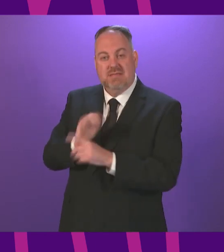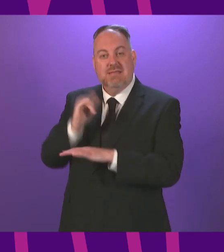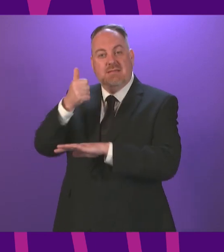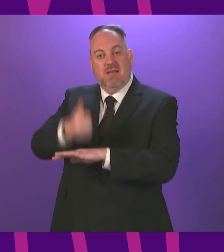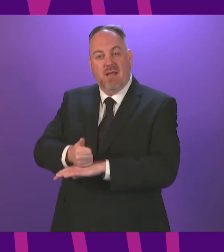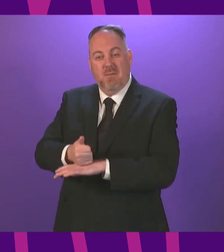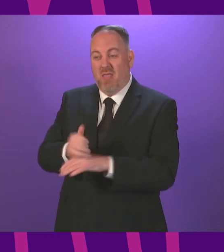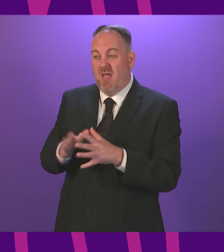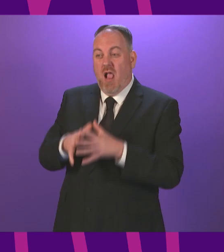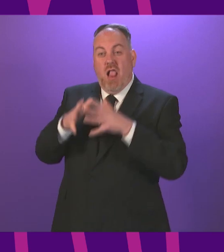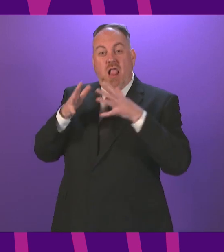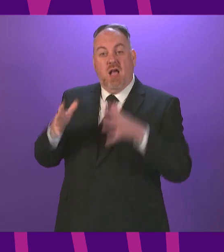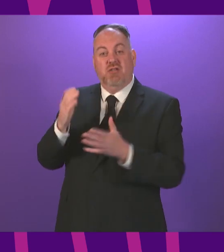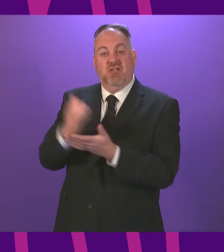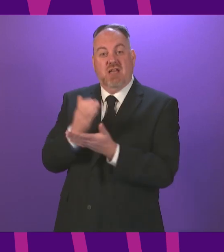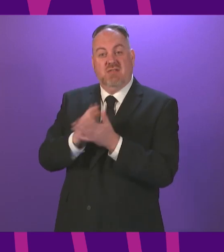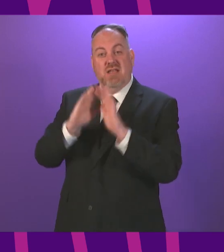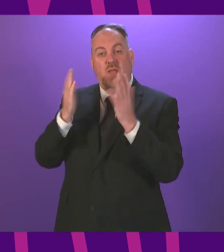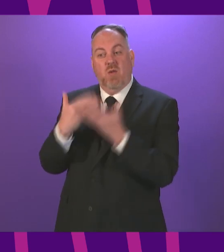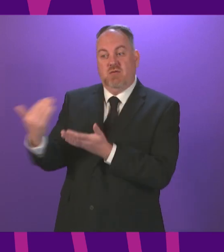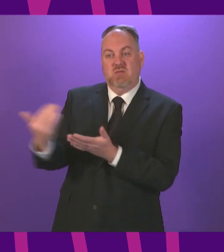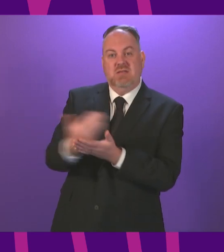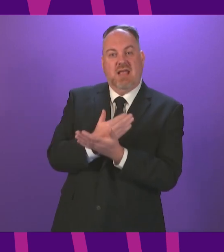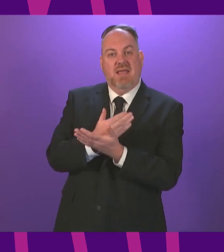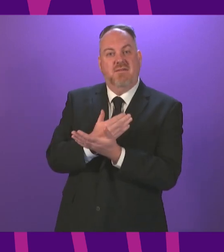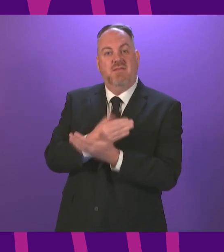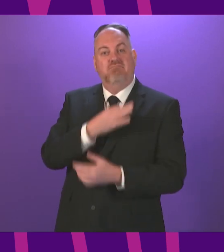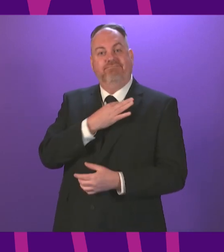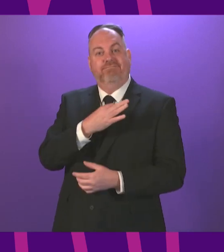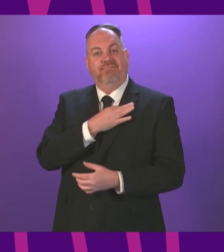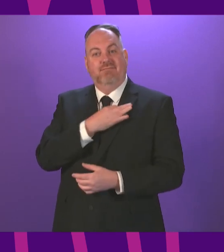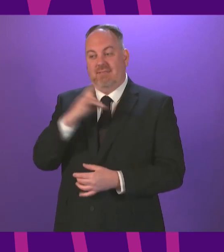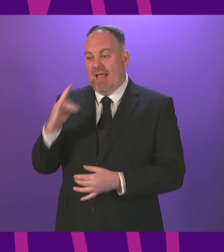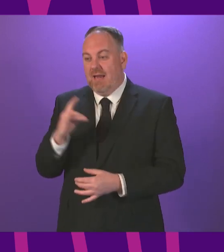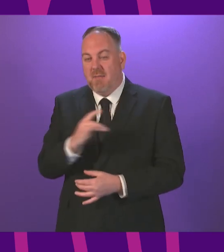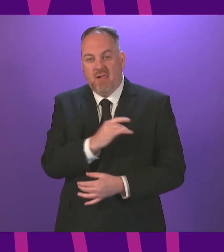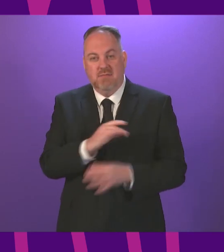largest conservation charity to save endangered species, gave of his time to help 800 individual